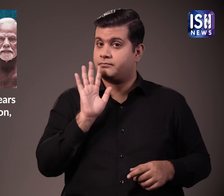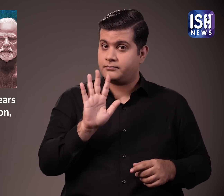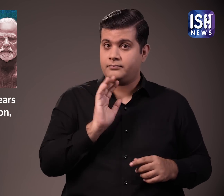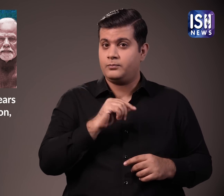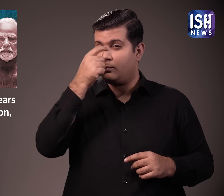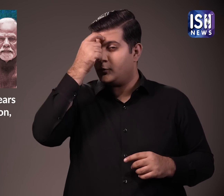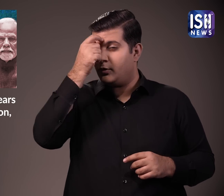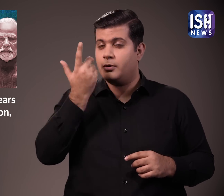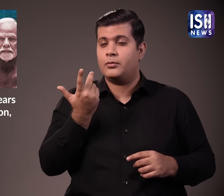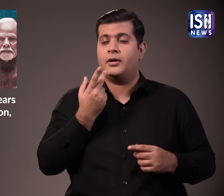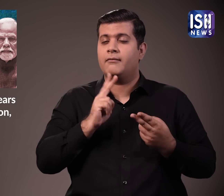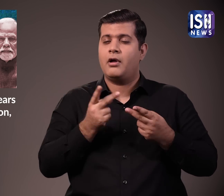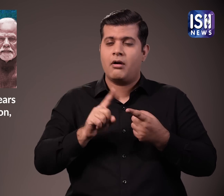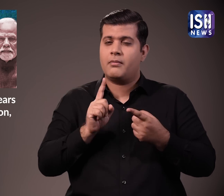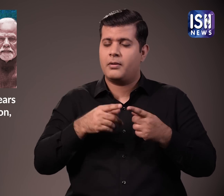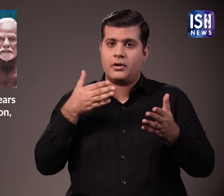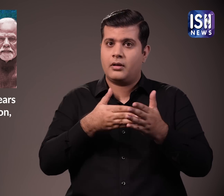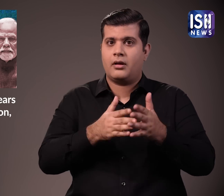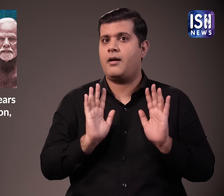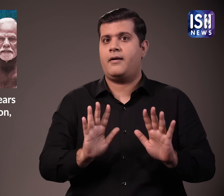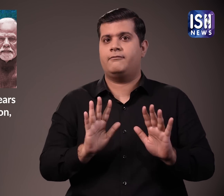But what are some of the problems they could face?